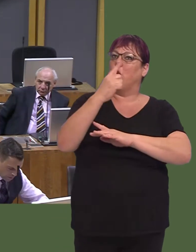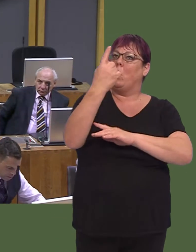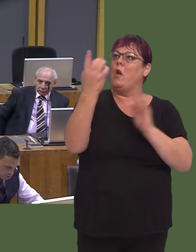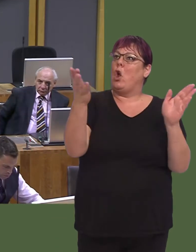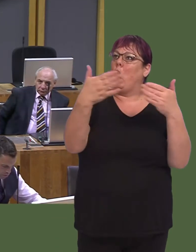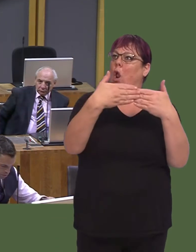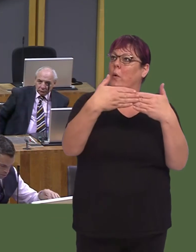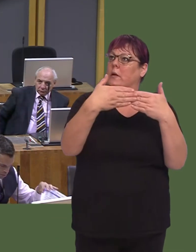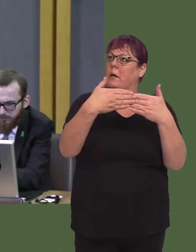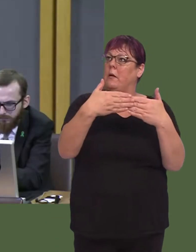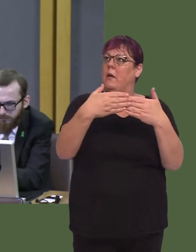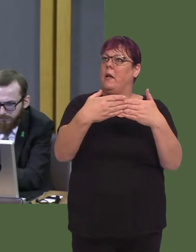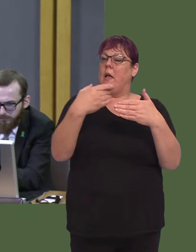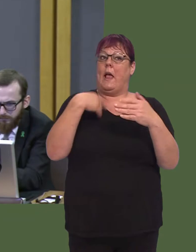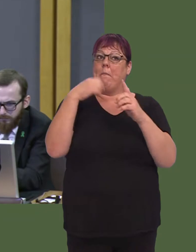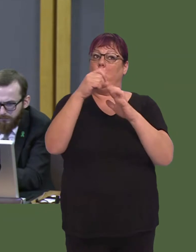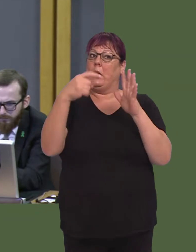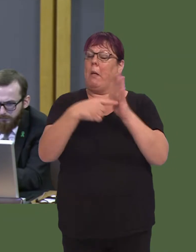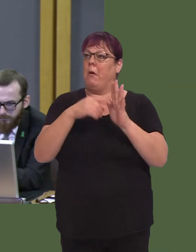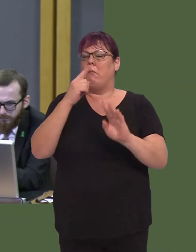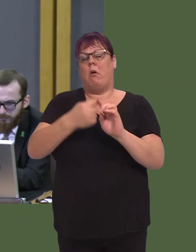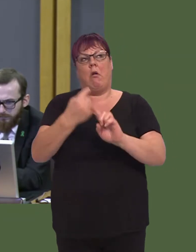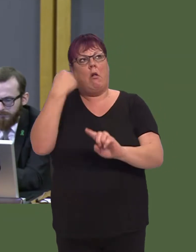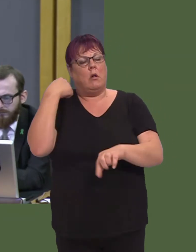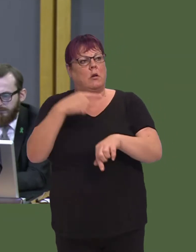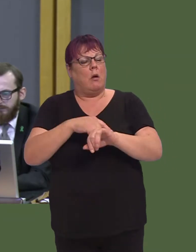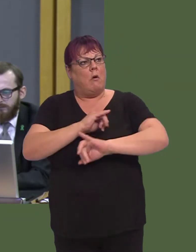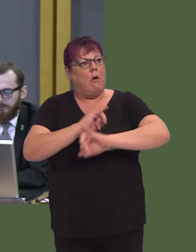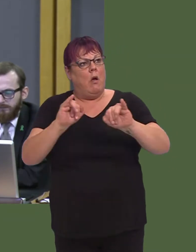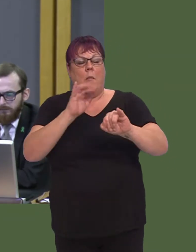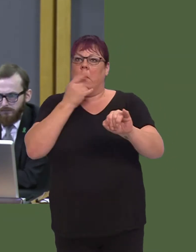The last time it did that, there was traffic chaos in my constituency and that would not